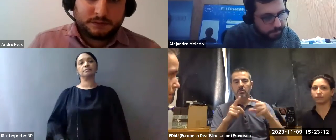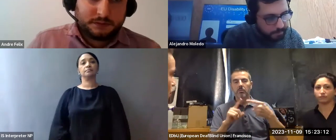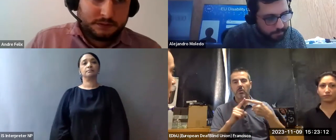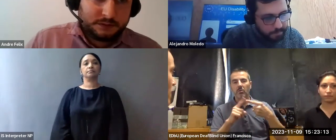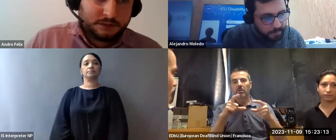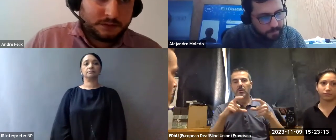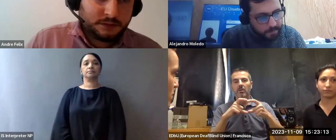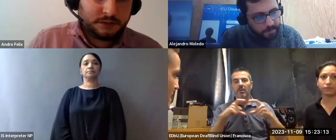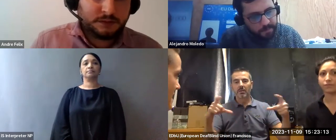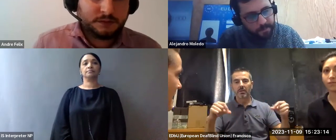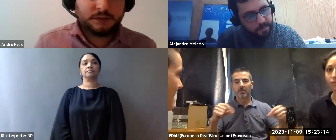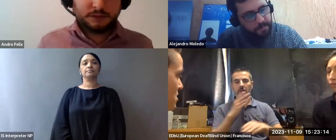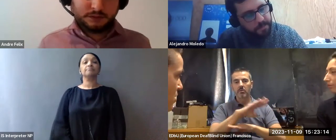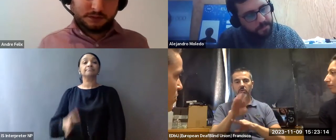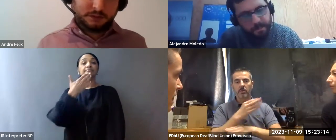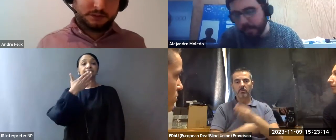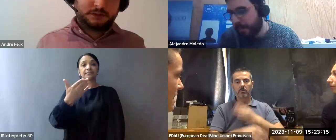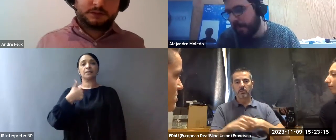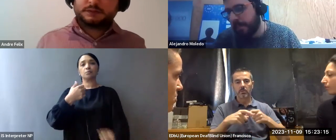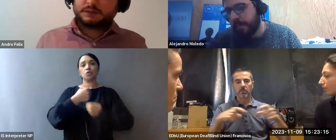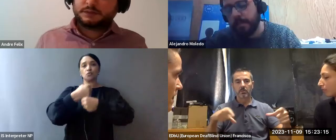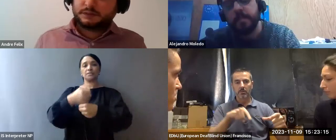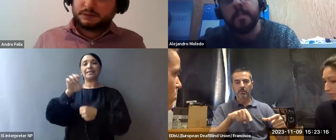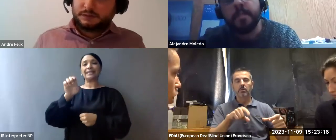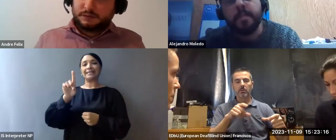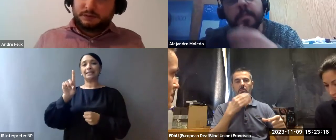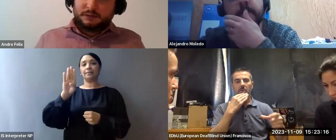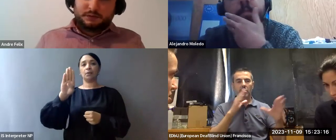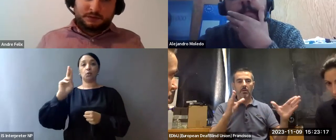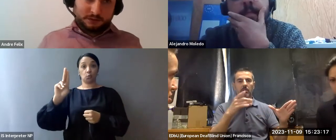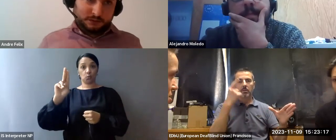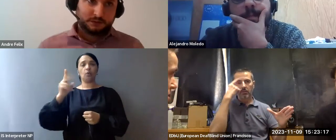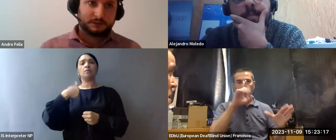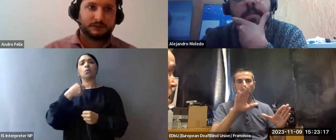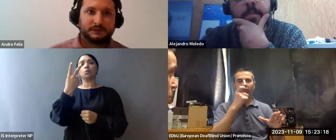I'm representing EDbU and I want to make two comments or suggestions.